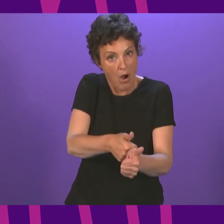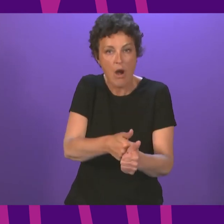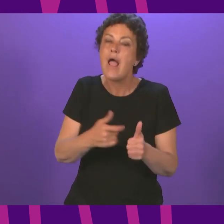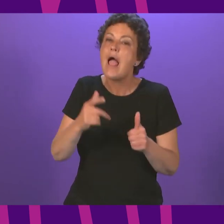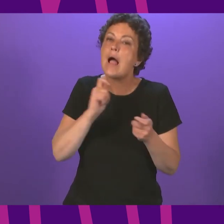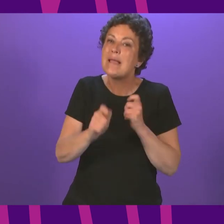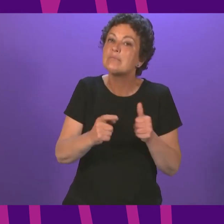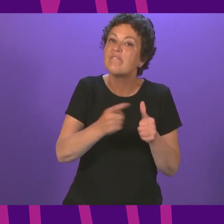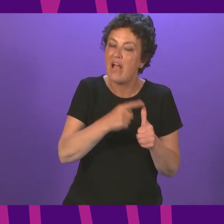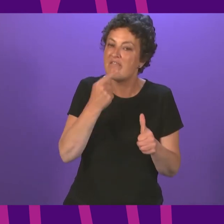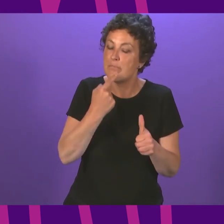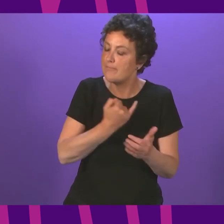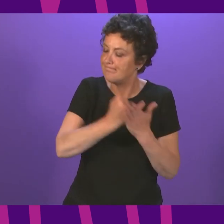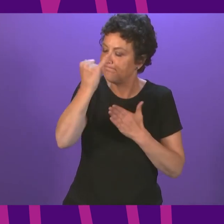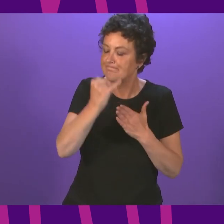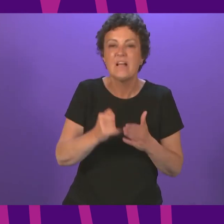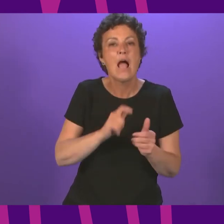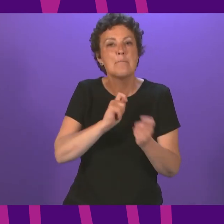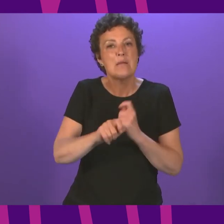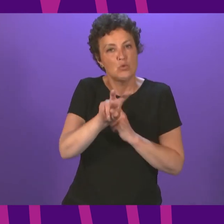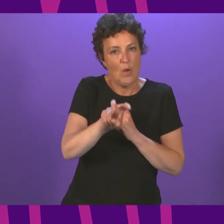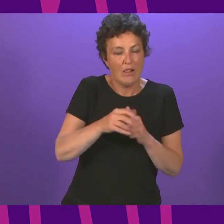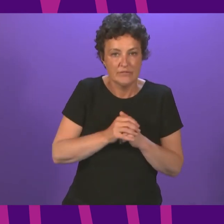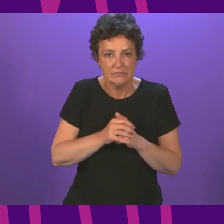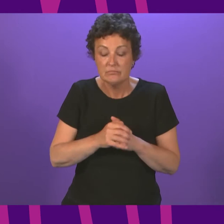12 to try to ensure that a depth of consideration is given.